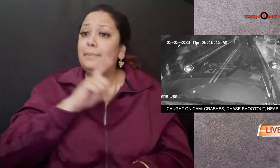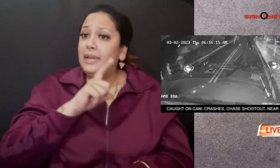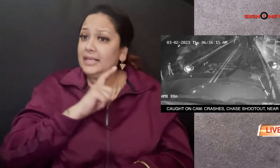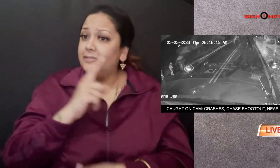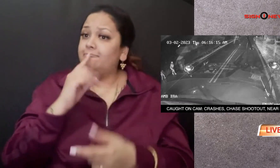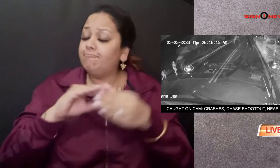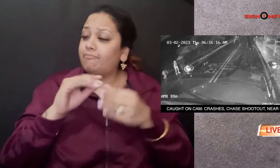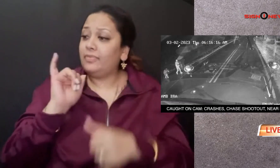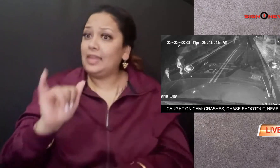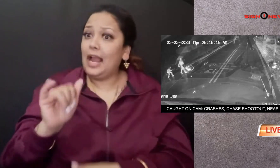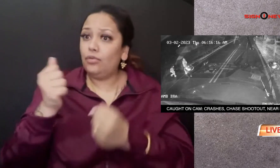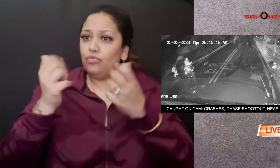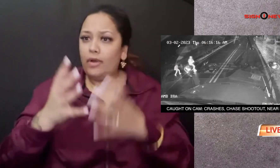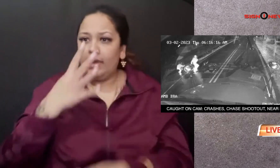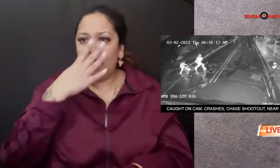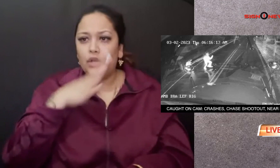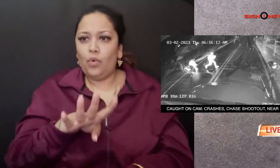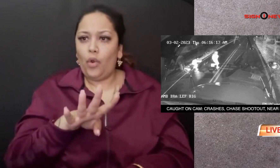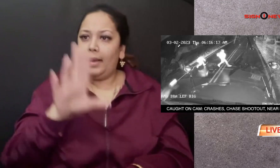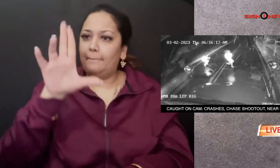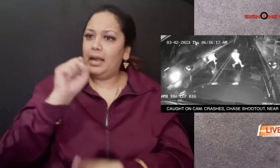Police say the driver ignored the bus stops.